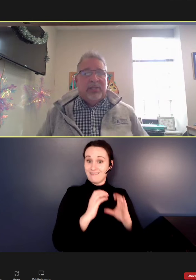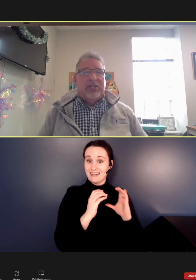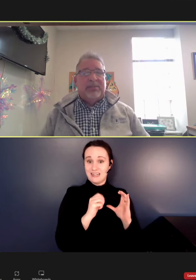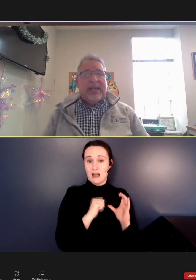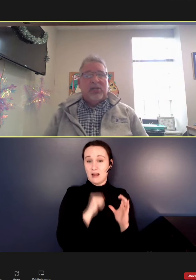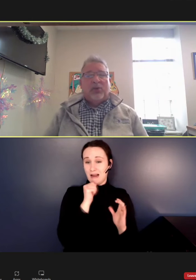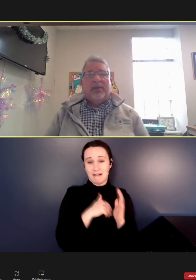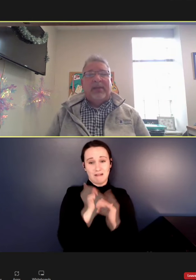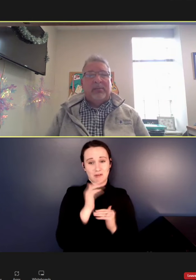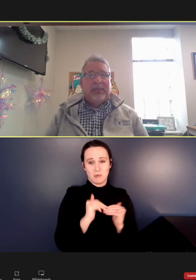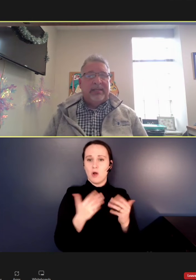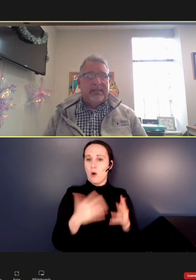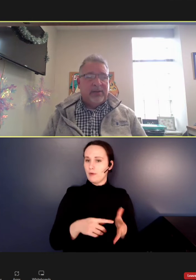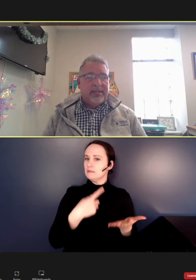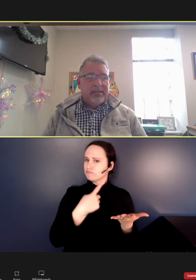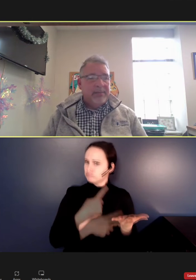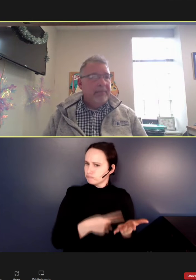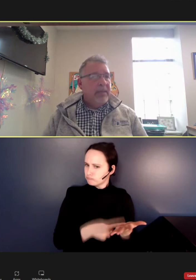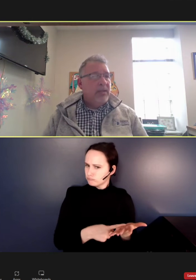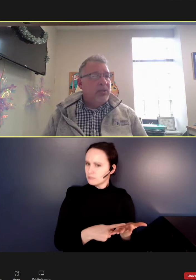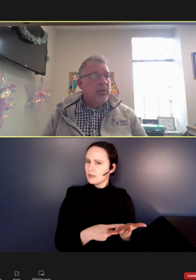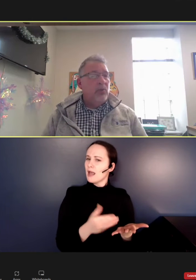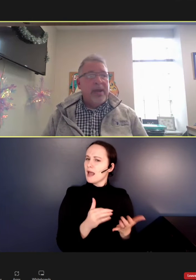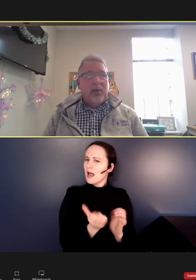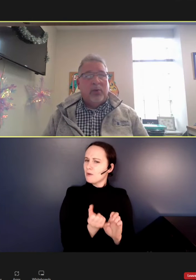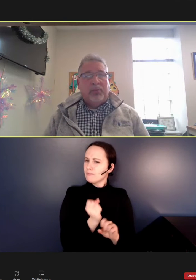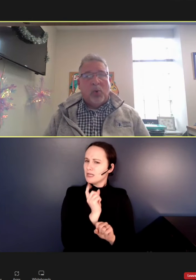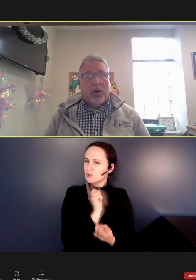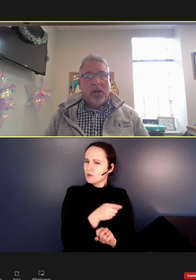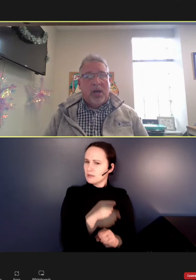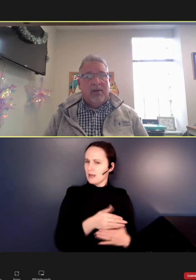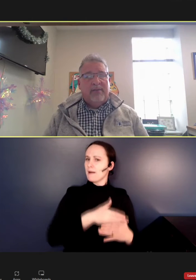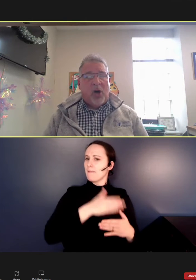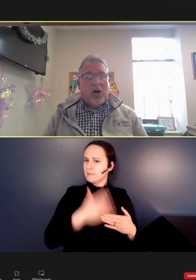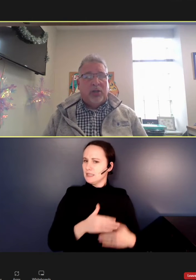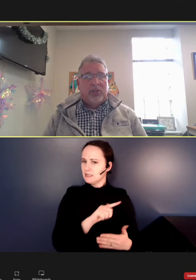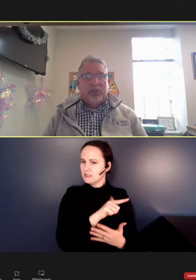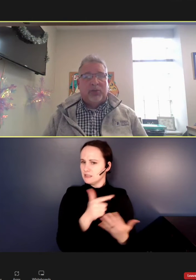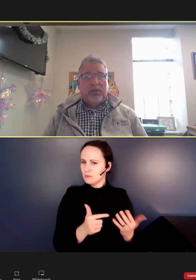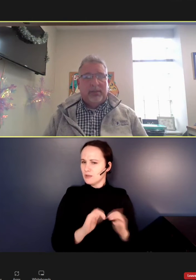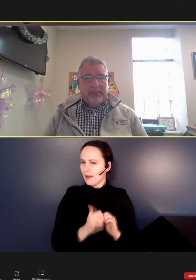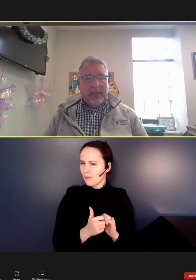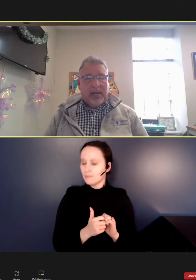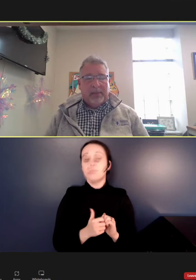it's just making sure that they complete the series. So, we ran a report of all children